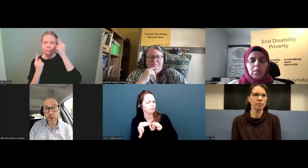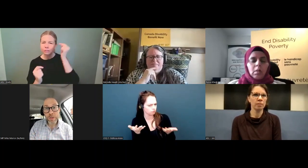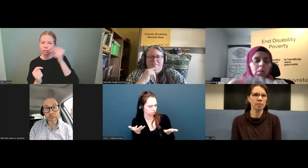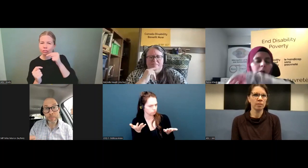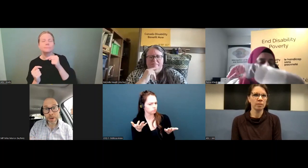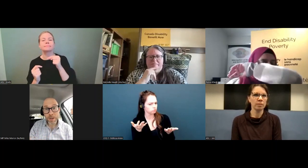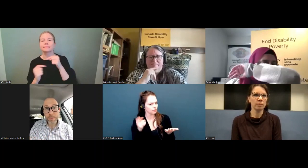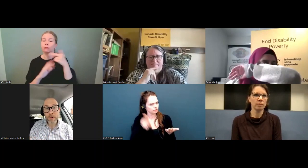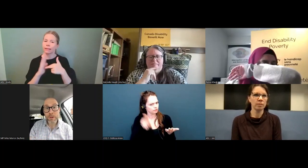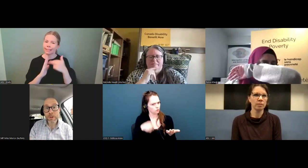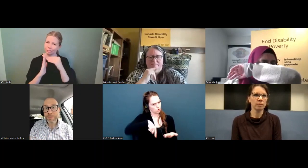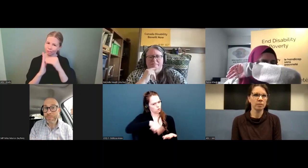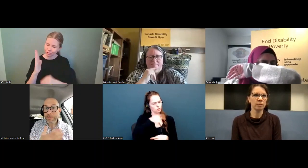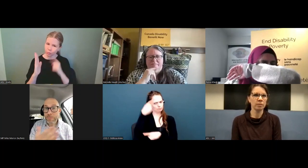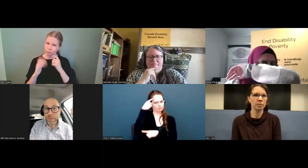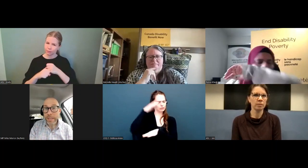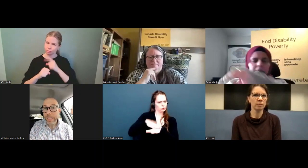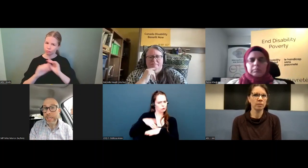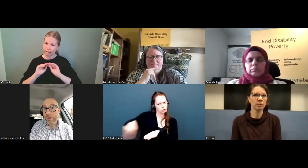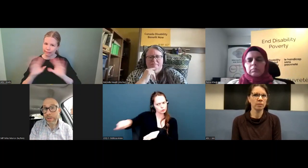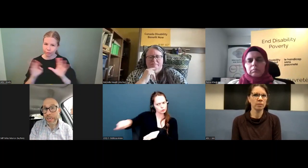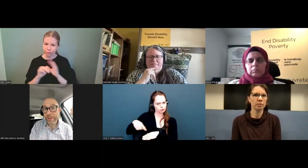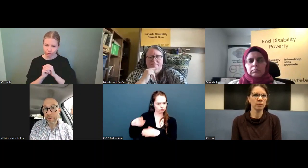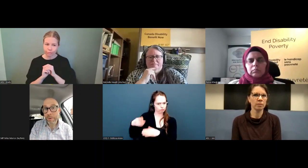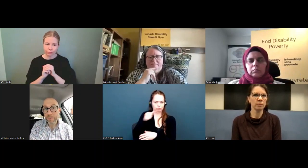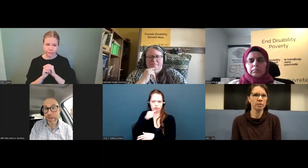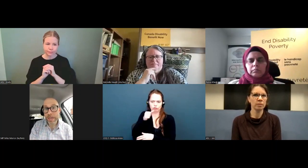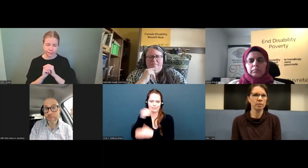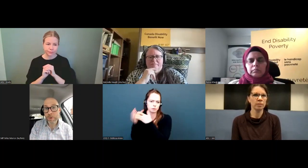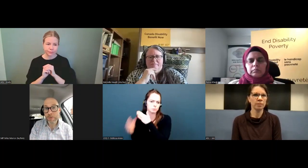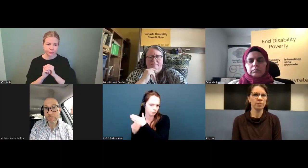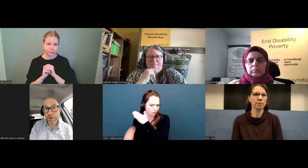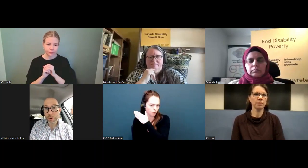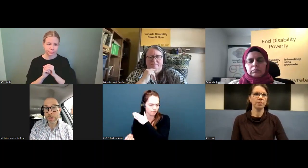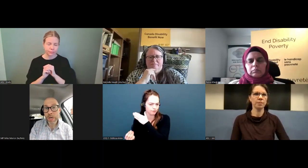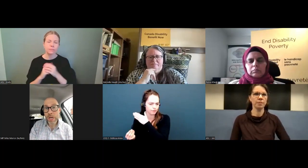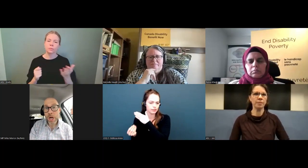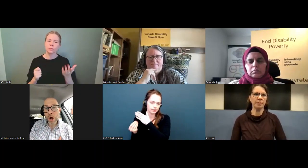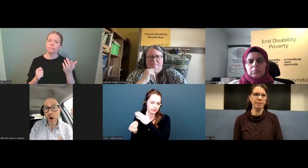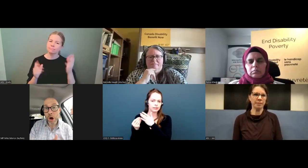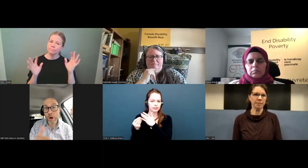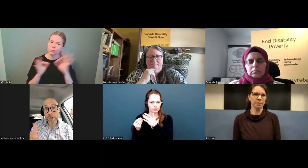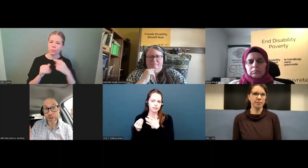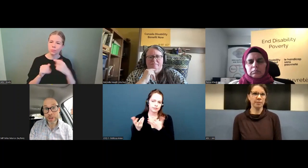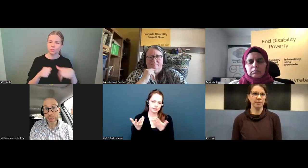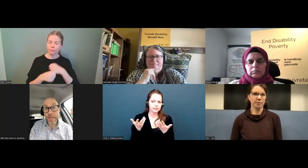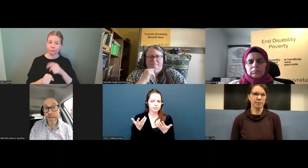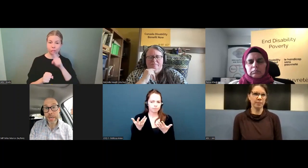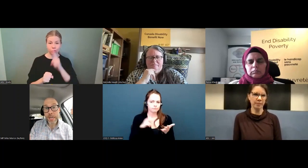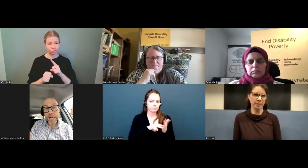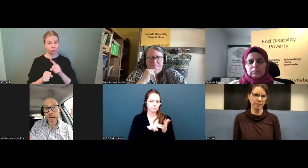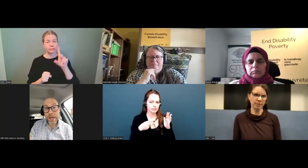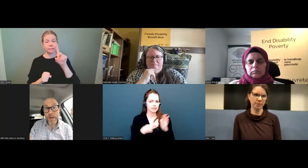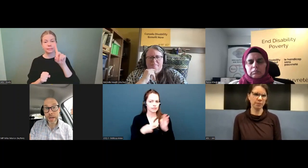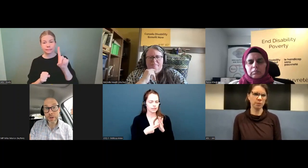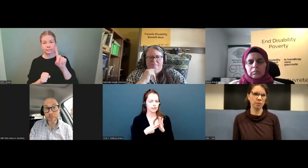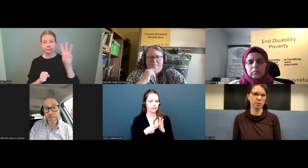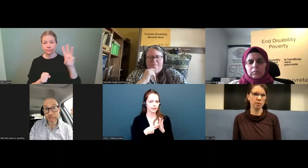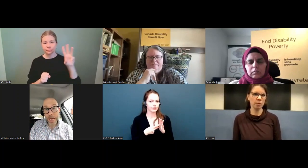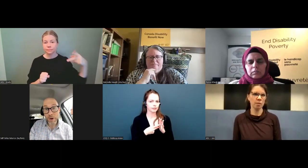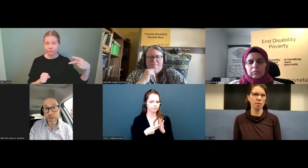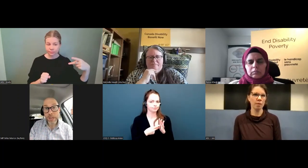PRINCIPLES THAT DISABILITY WITHOUT POVERTY HAS PUT FORWARD ARE SEEN TO PLAY OUT IN THE